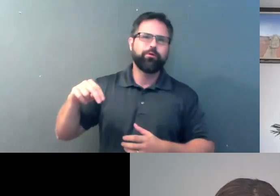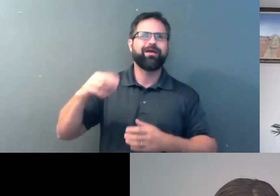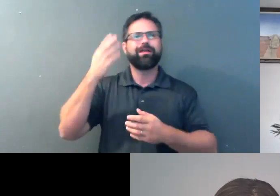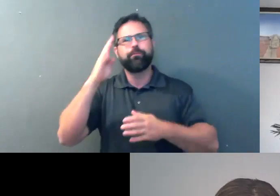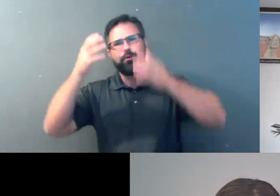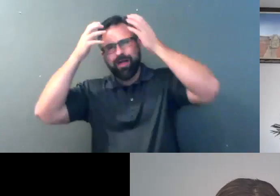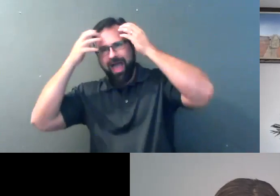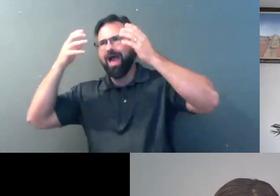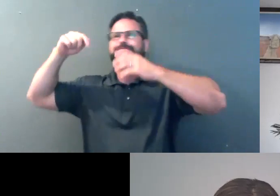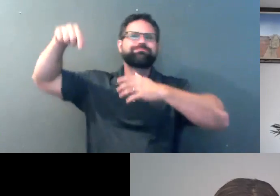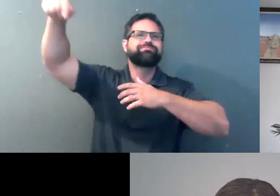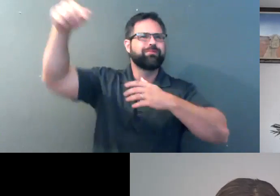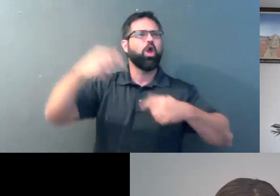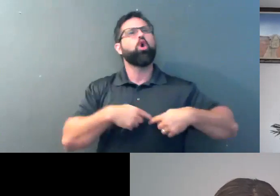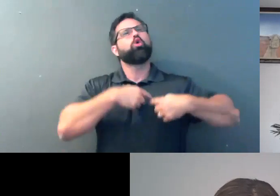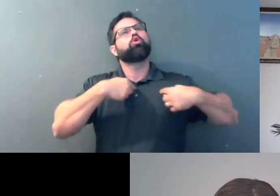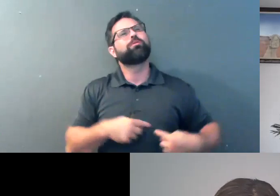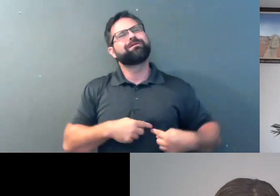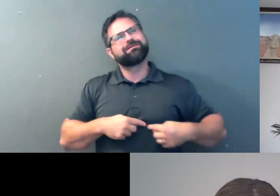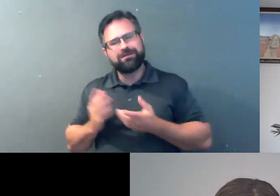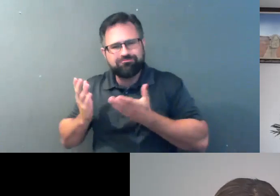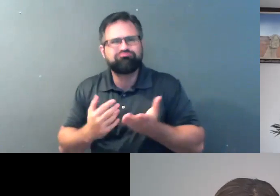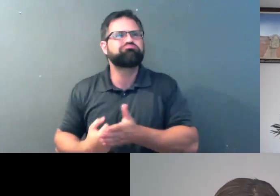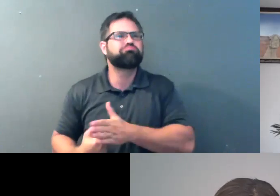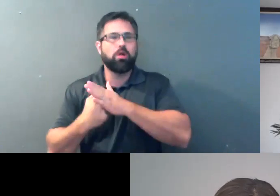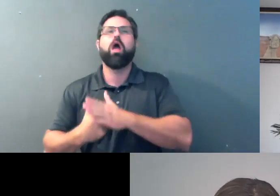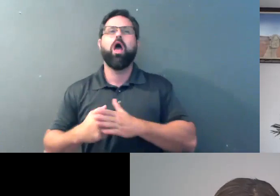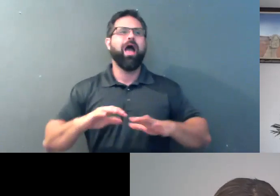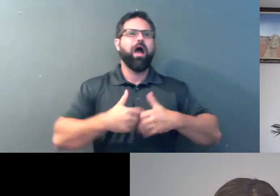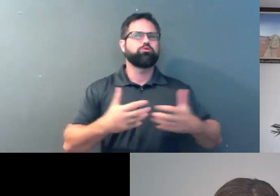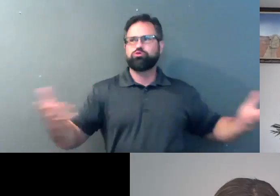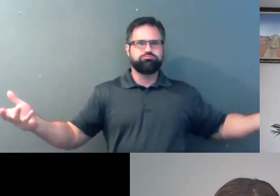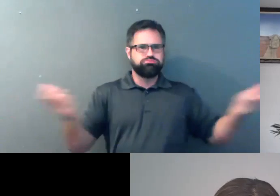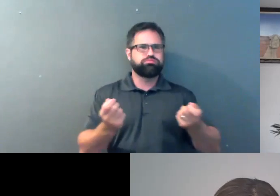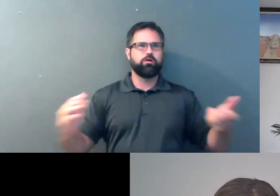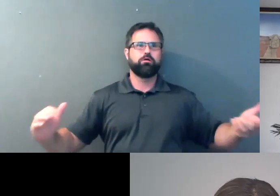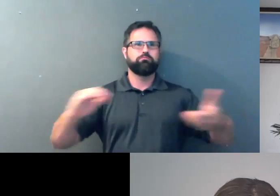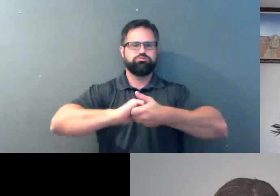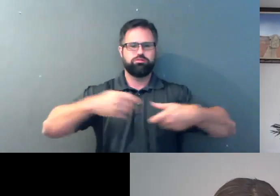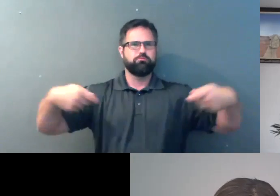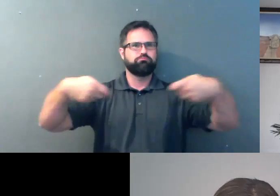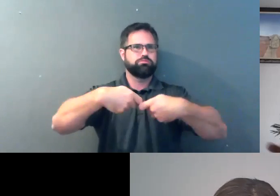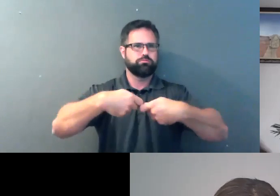humanitarian action um in addition to those three work streams which we're we're working on going